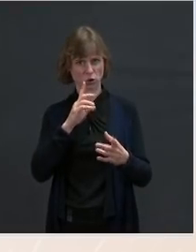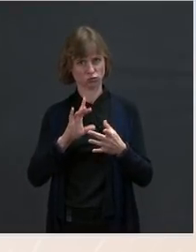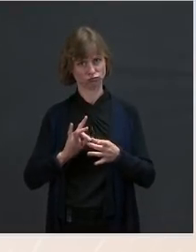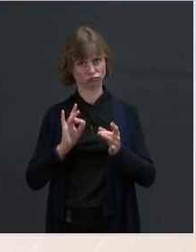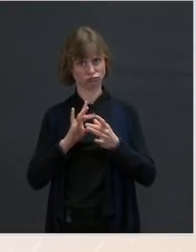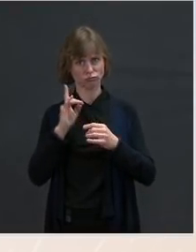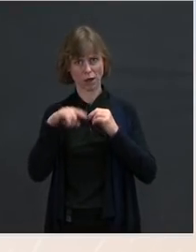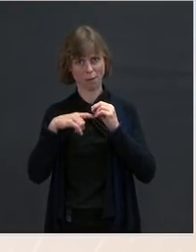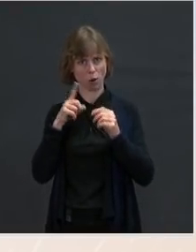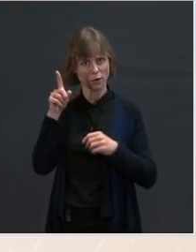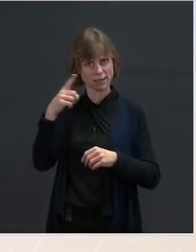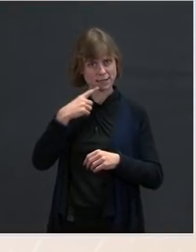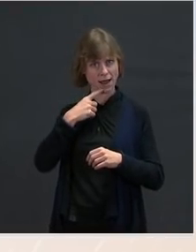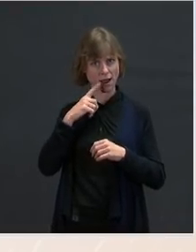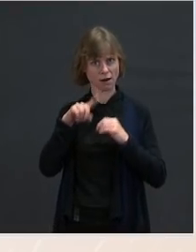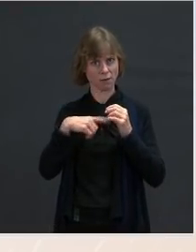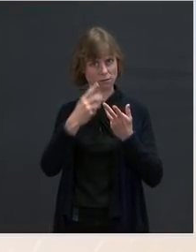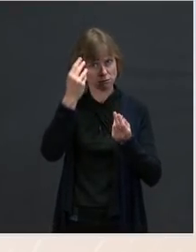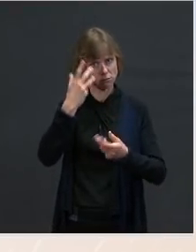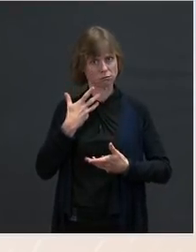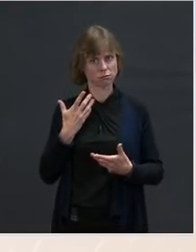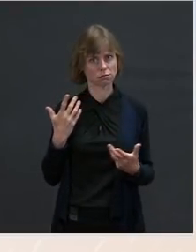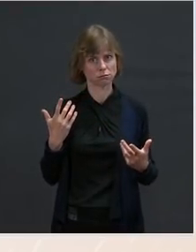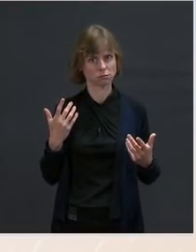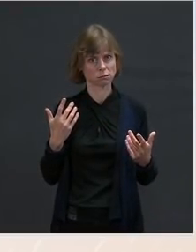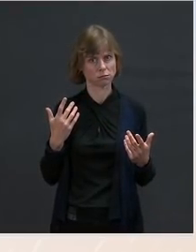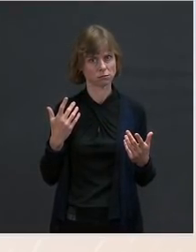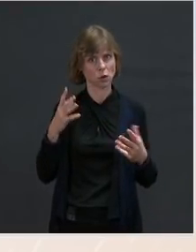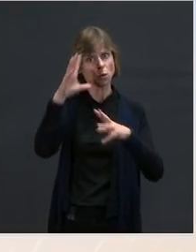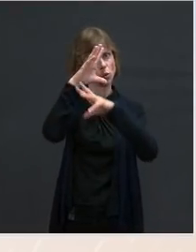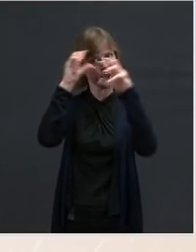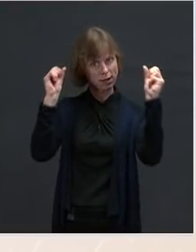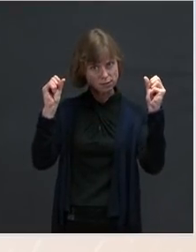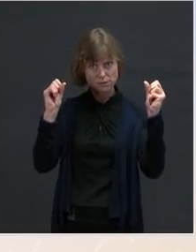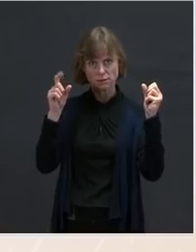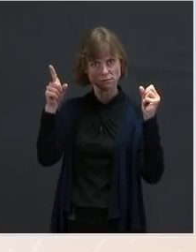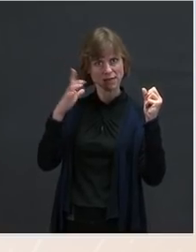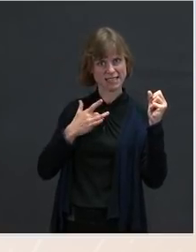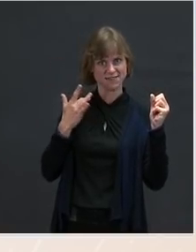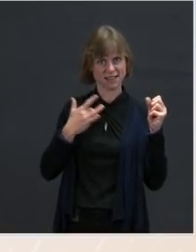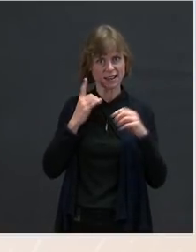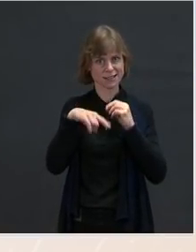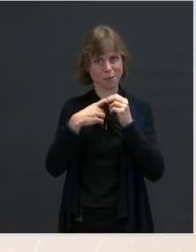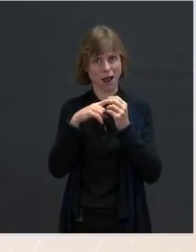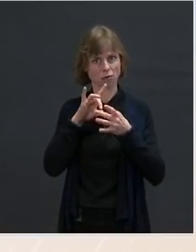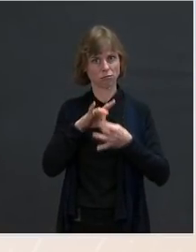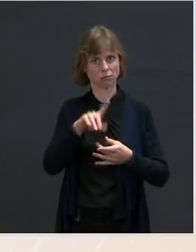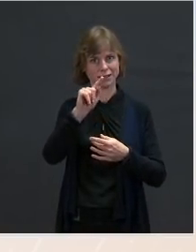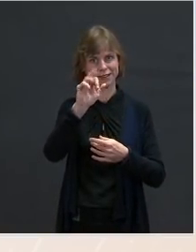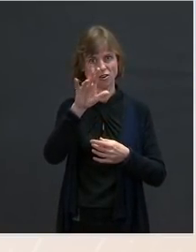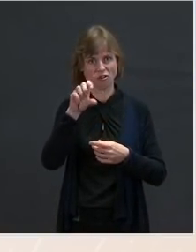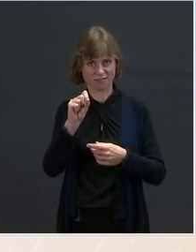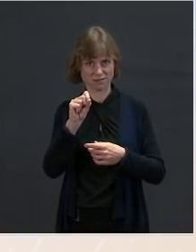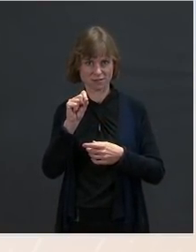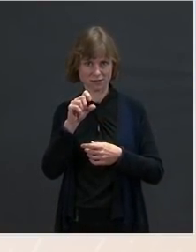and any update on President Biden's feelings about tariffs and broader China policy? Ms. Psaki: Well, you know,